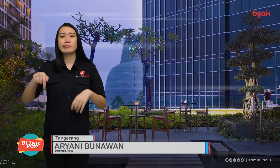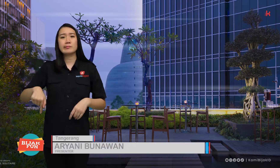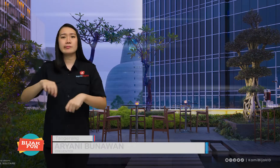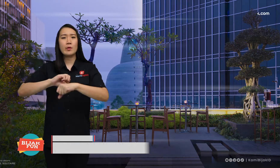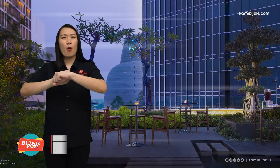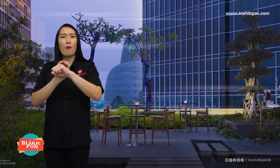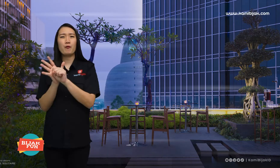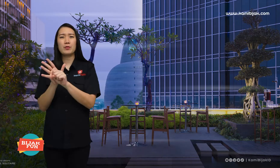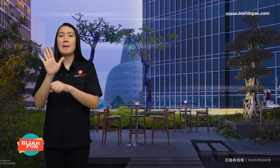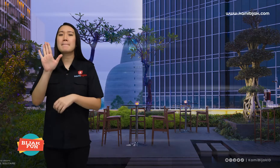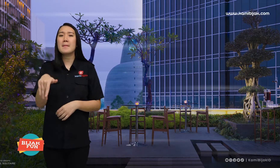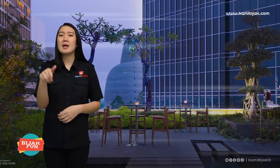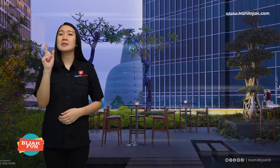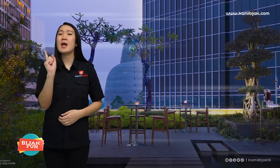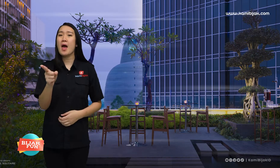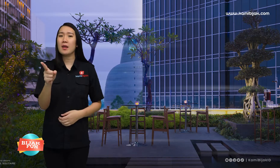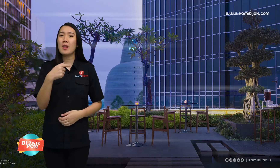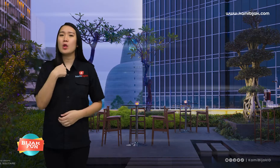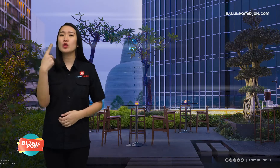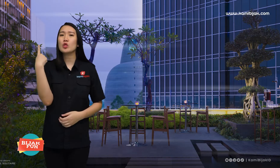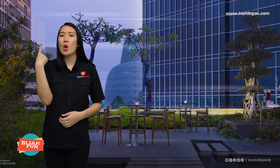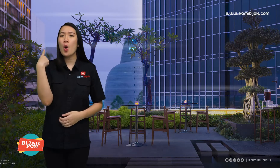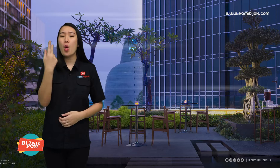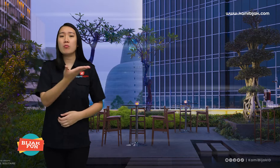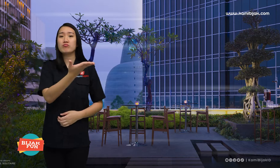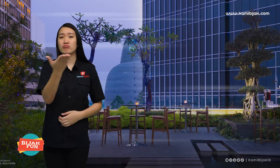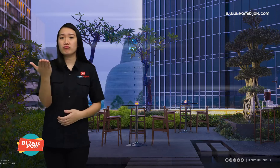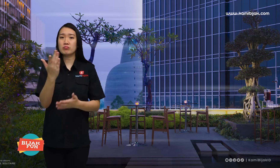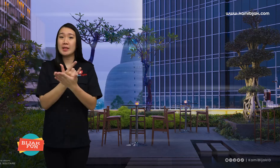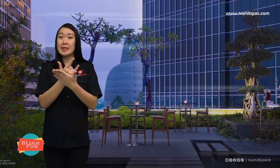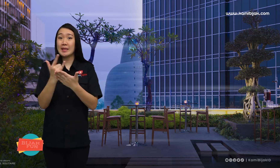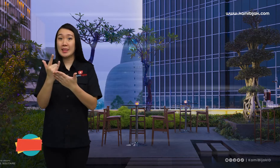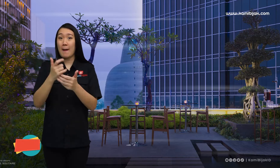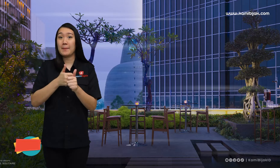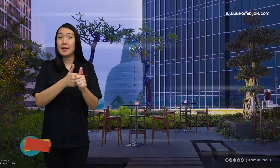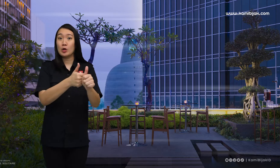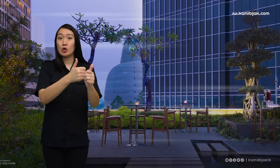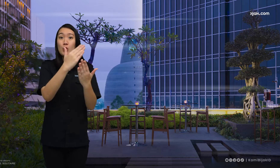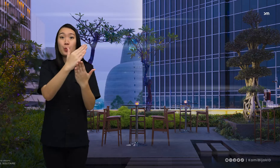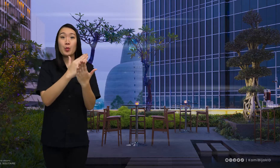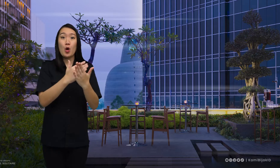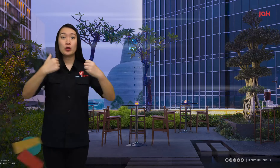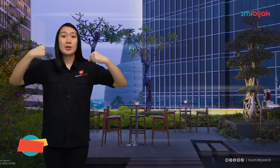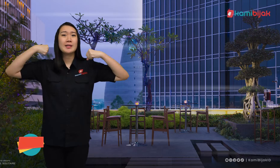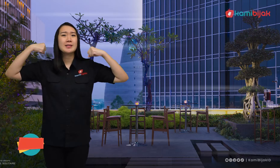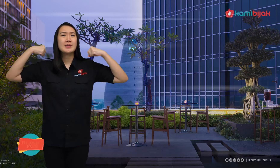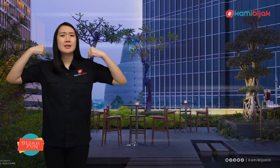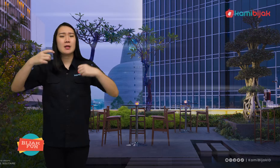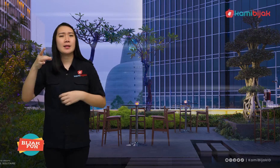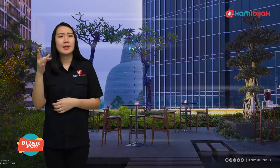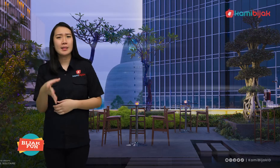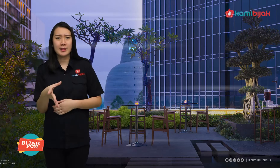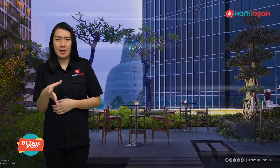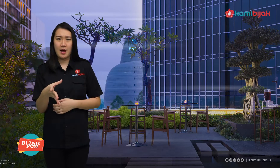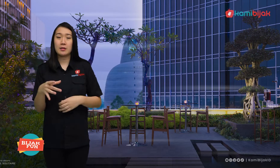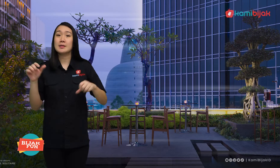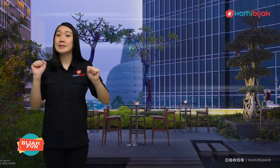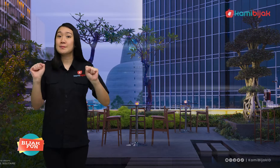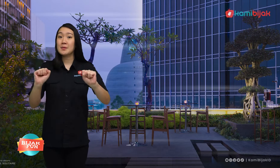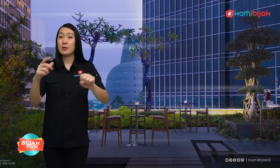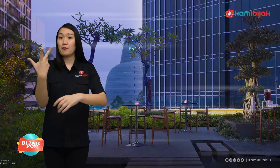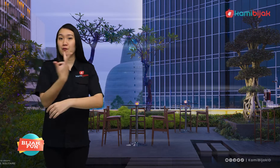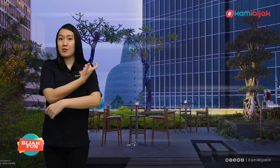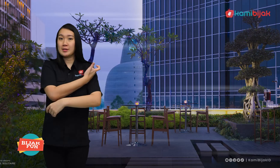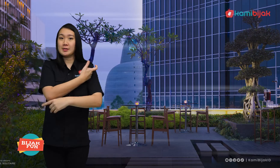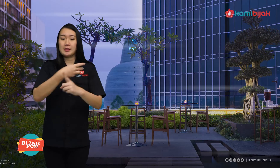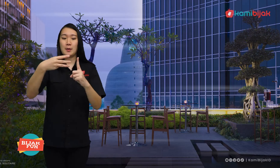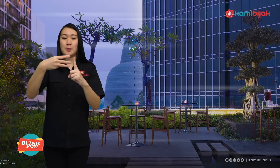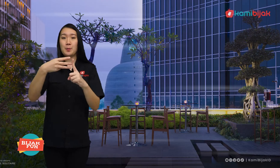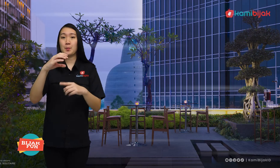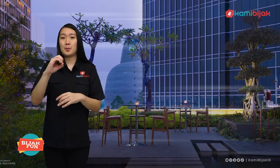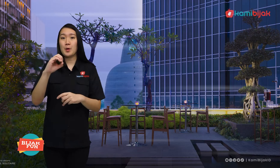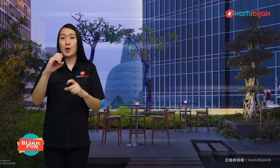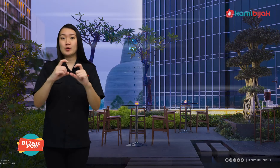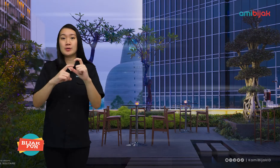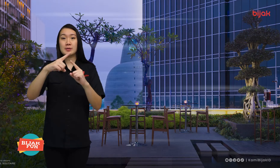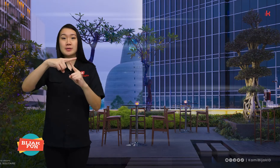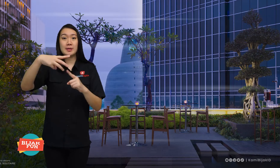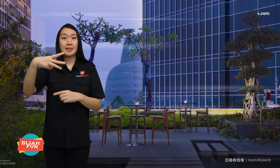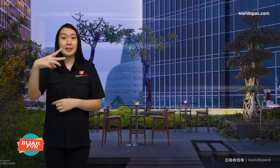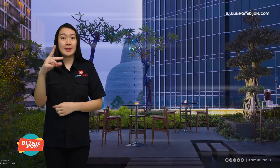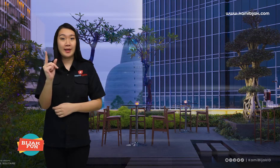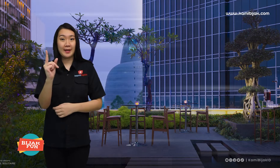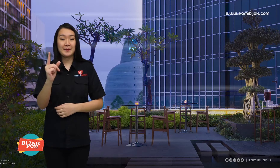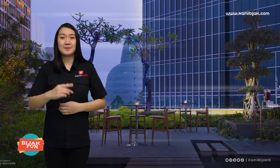Now it's still a pandemic, everyone is taking care Prokes strictly and get booster vaccines right away.